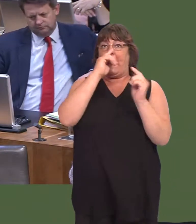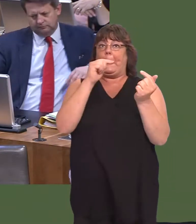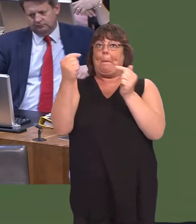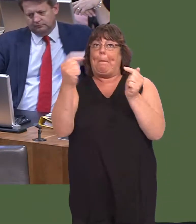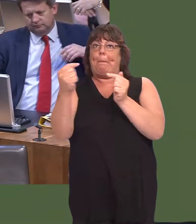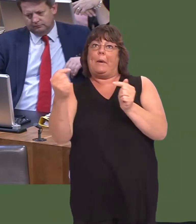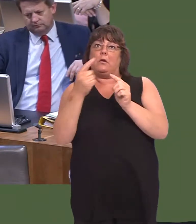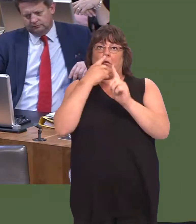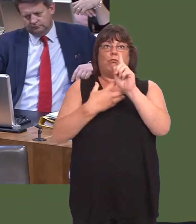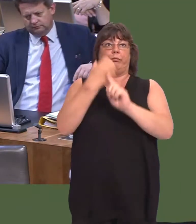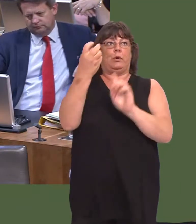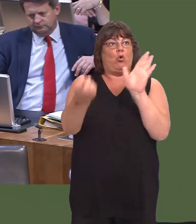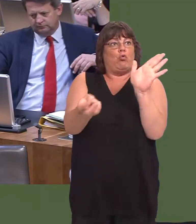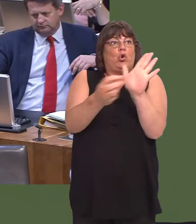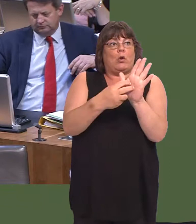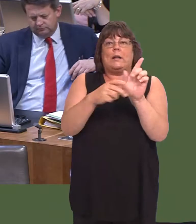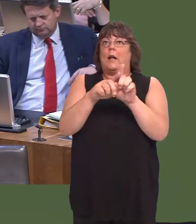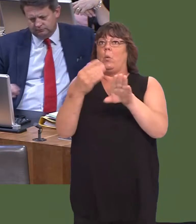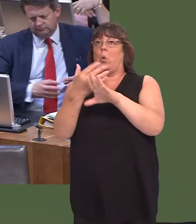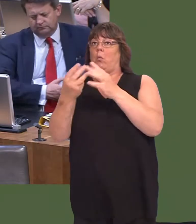for contracts, and in particular are able to work together with other firms in order